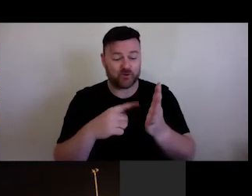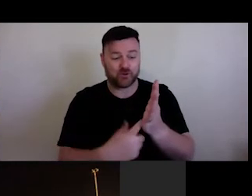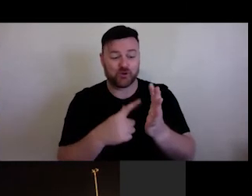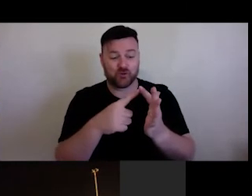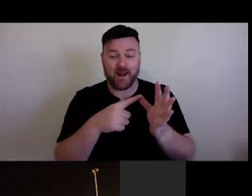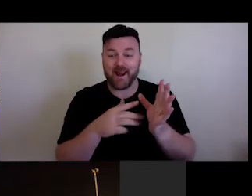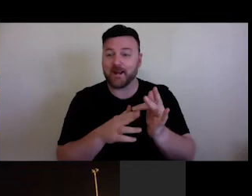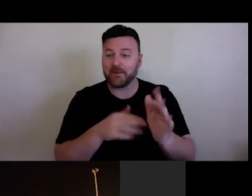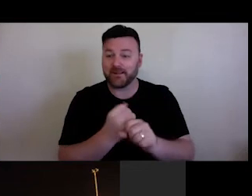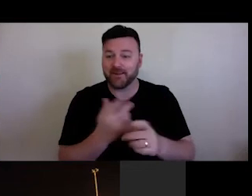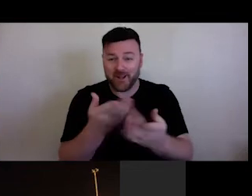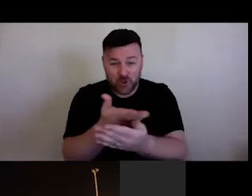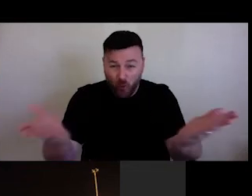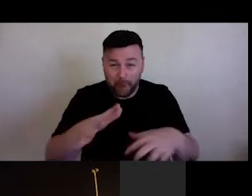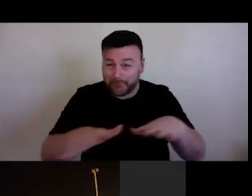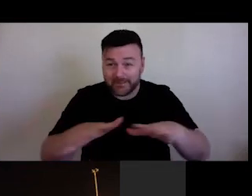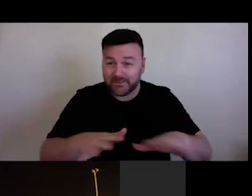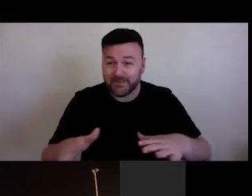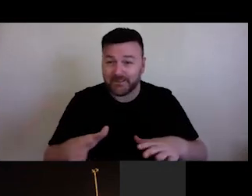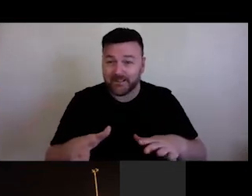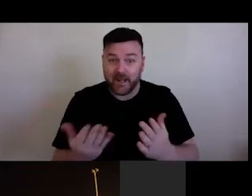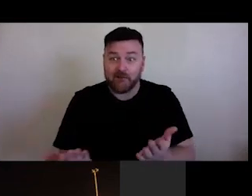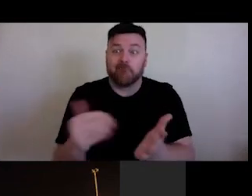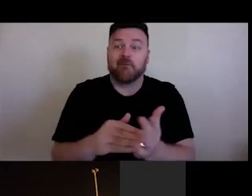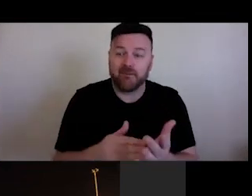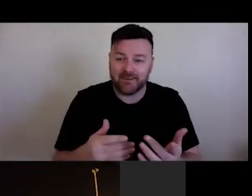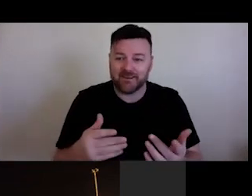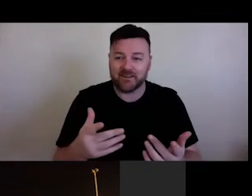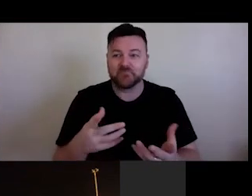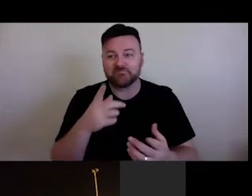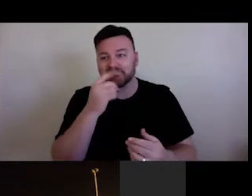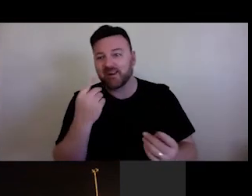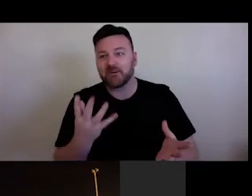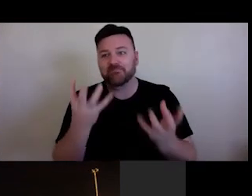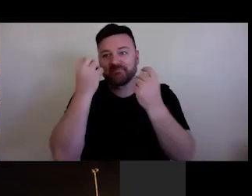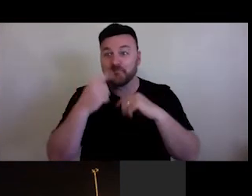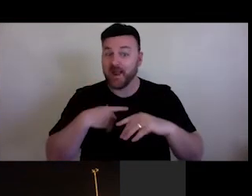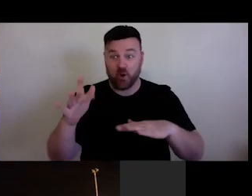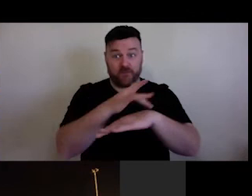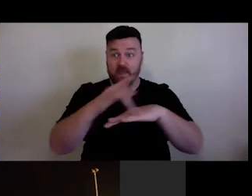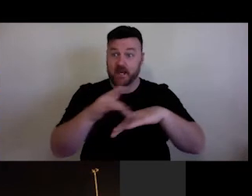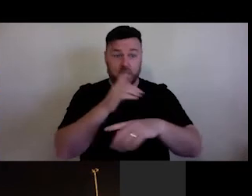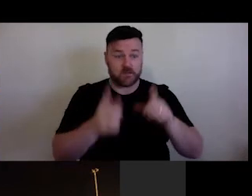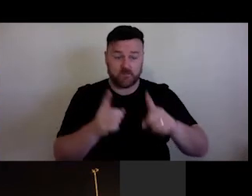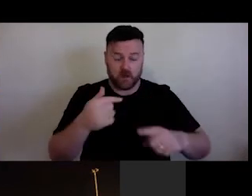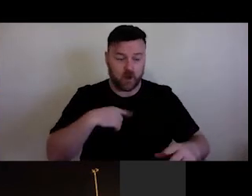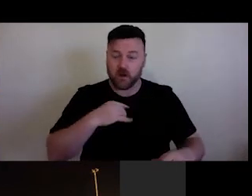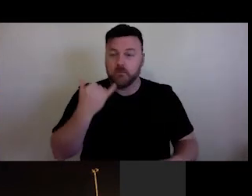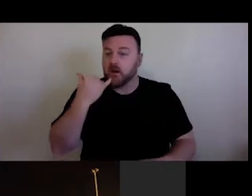as you are and I know from being in the theatre world that there would be times where I would be on the phone working on a contract